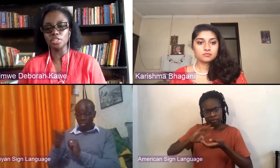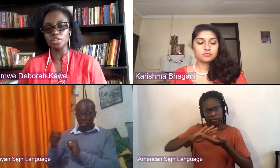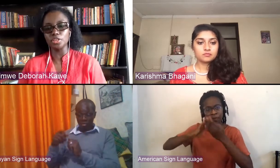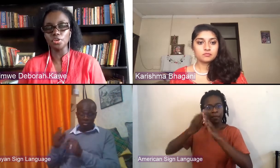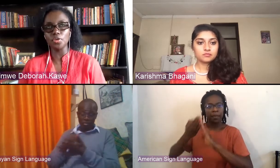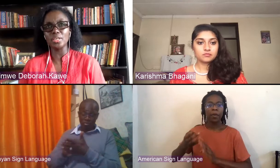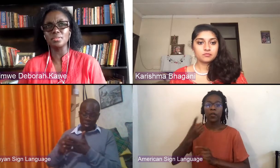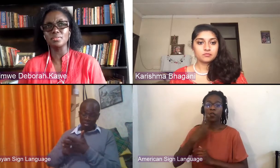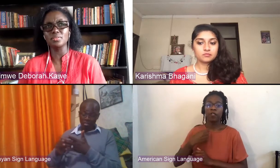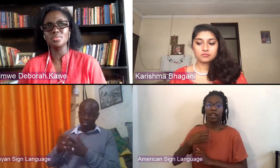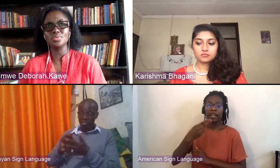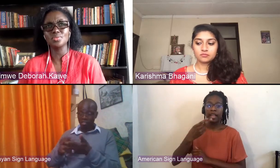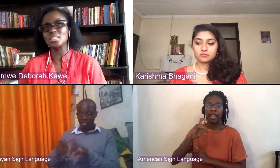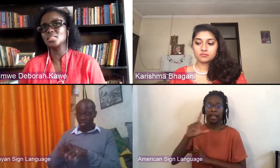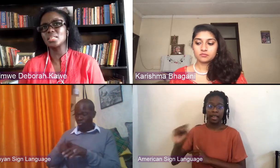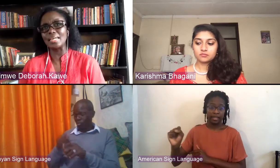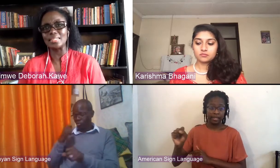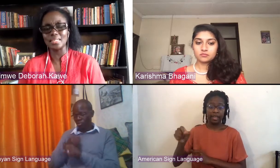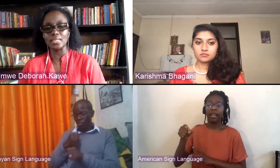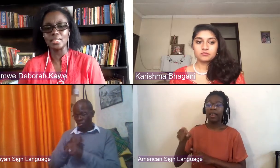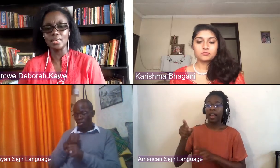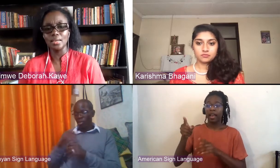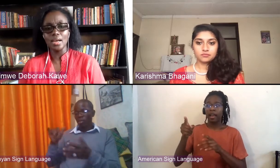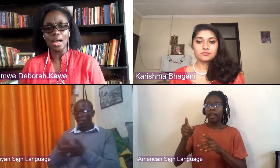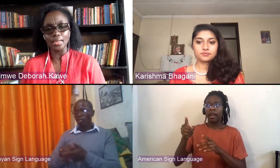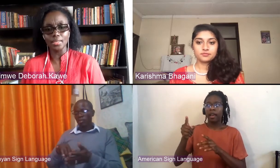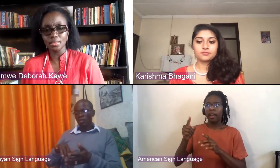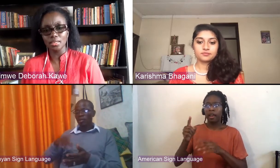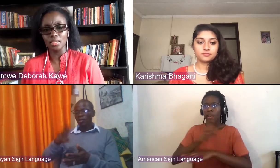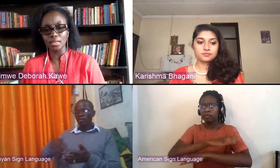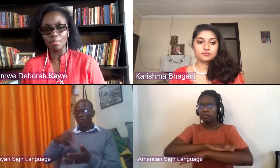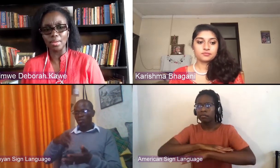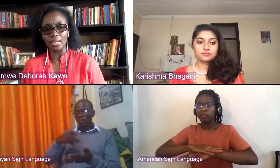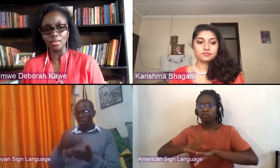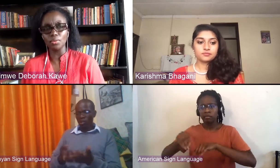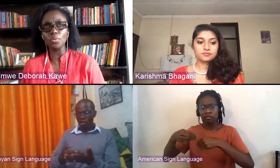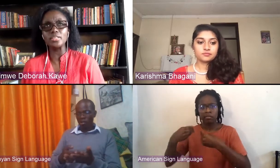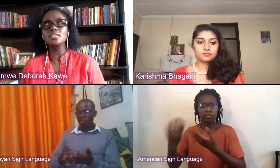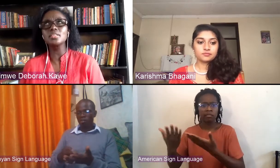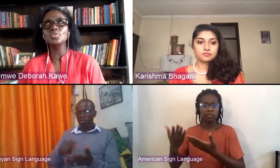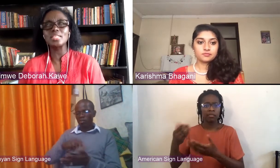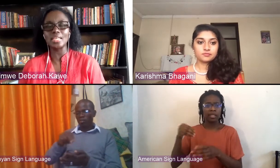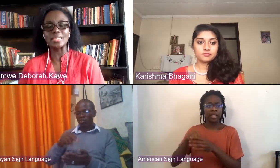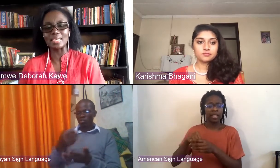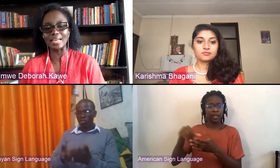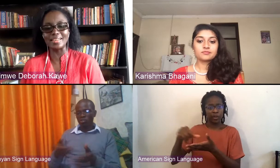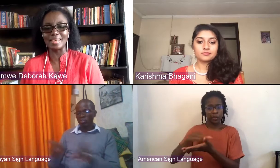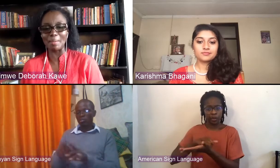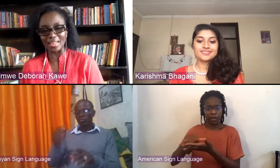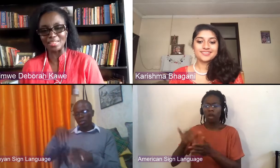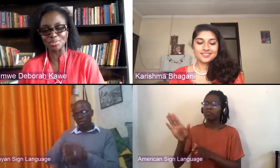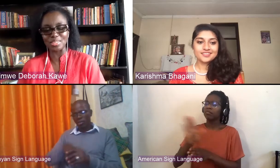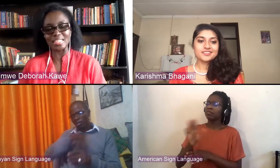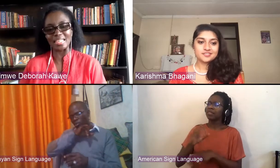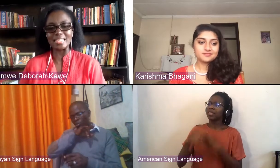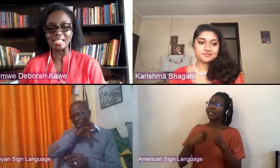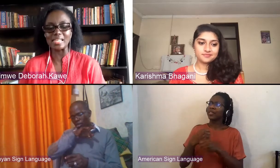in New York, in 2019, and in Kampala wait in 2018 and in Kampala in 2019.